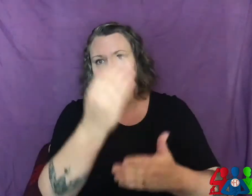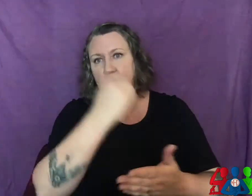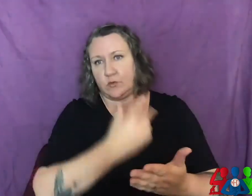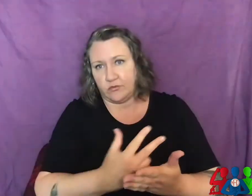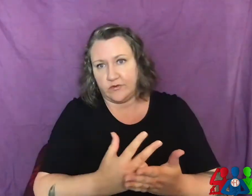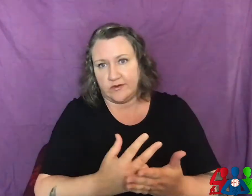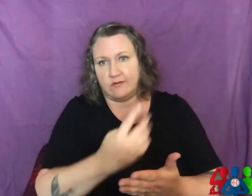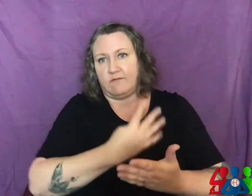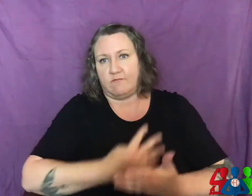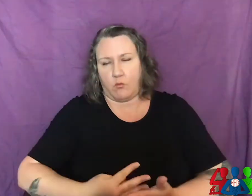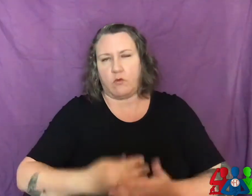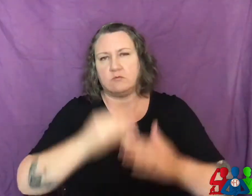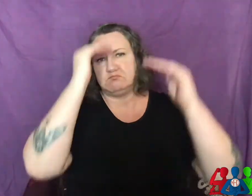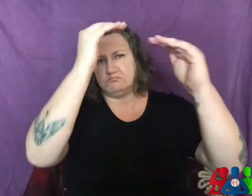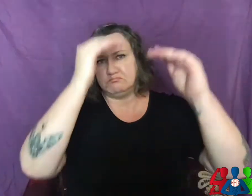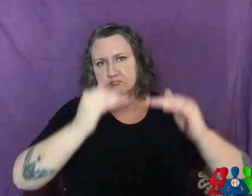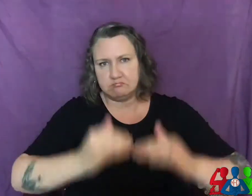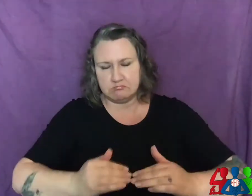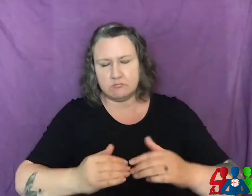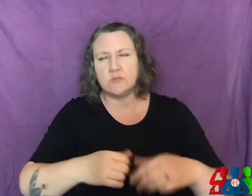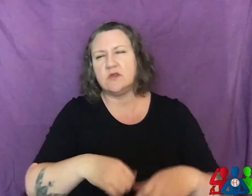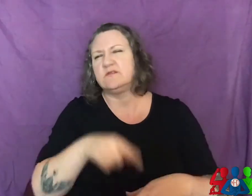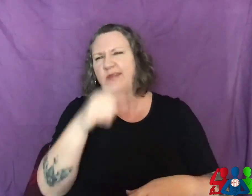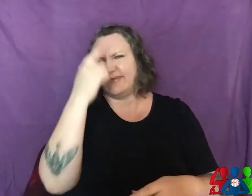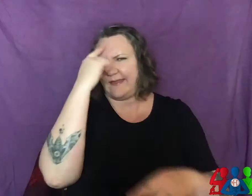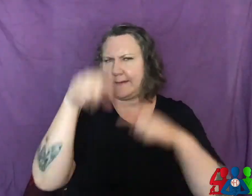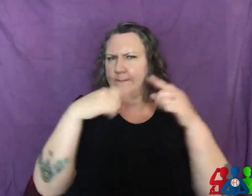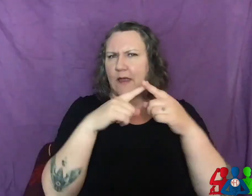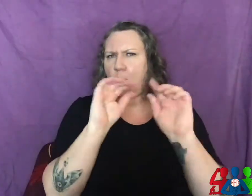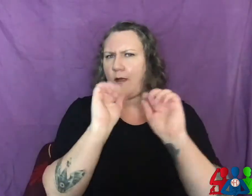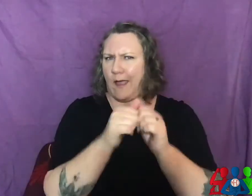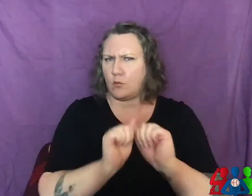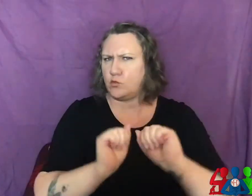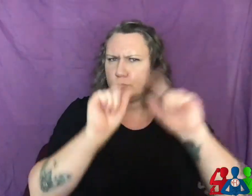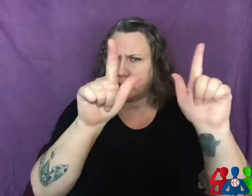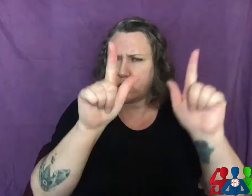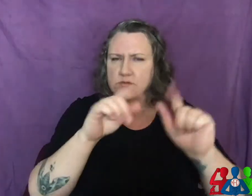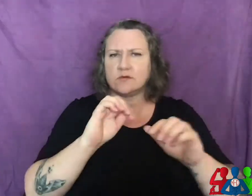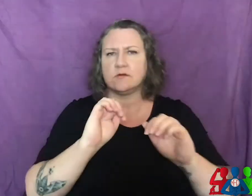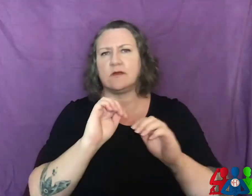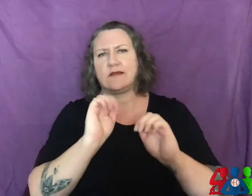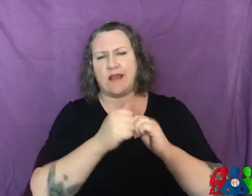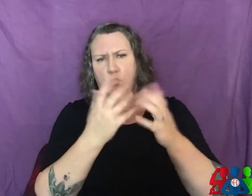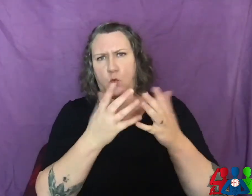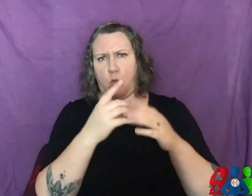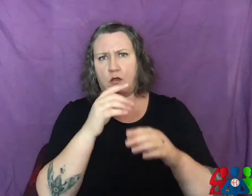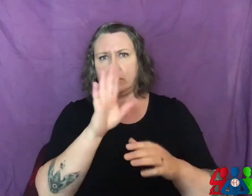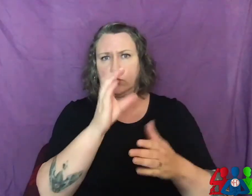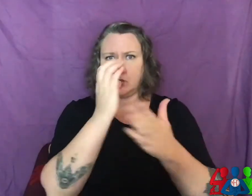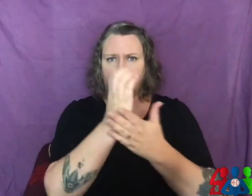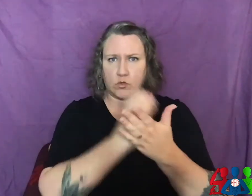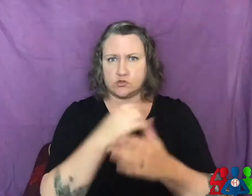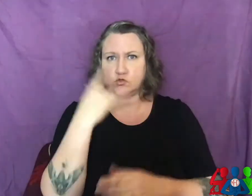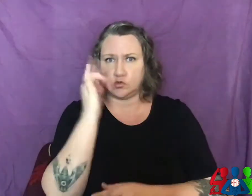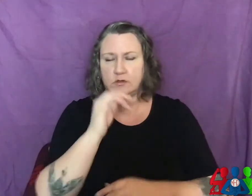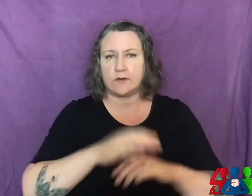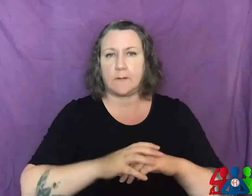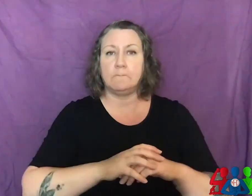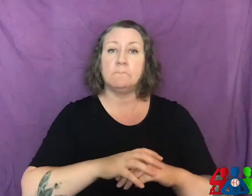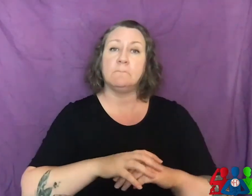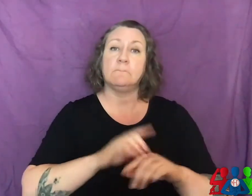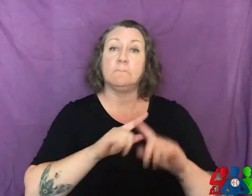week one at the top, followed by week two, three, four, and so on toward the bottom, but consider